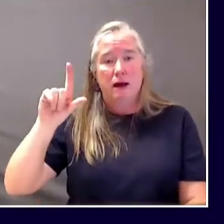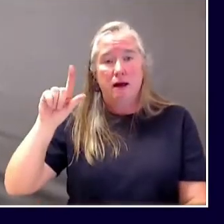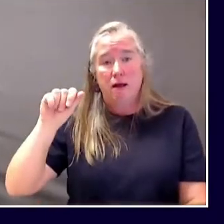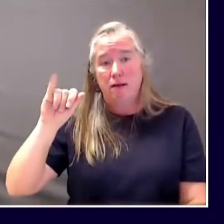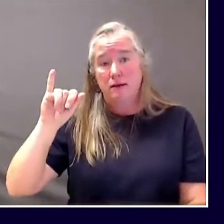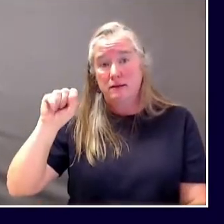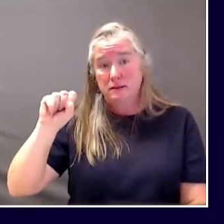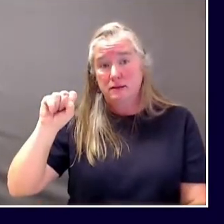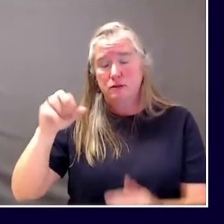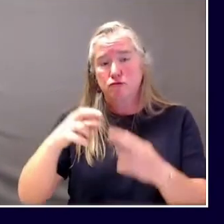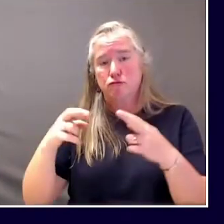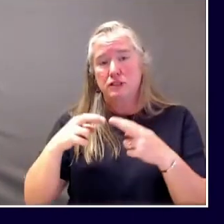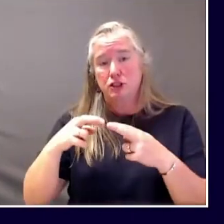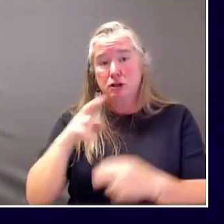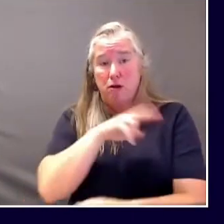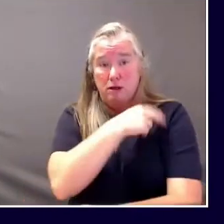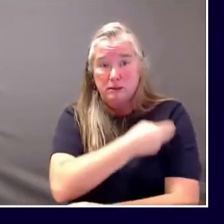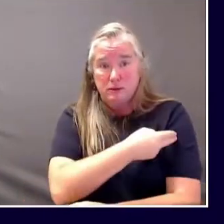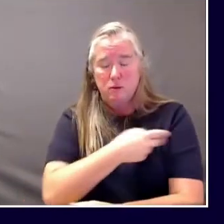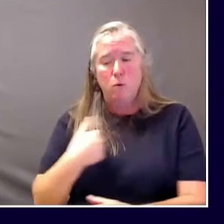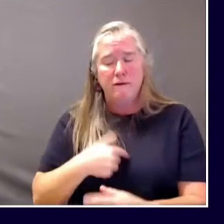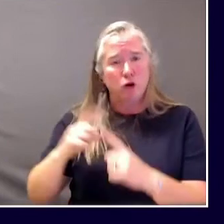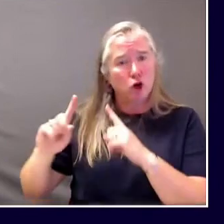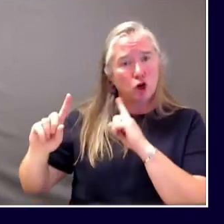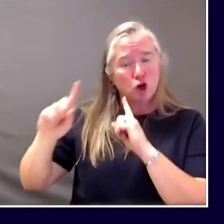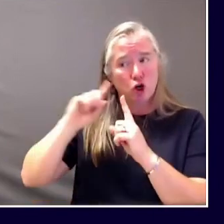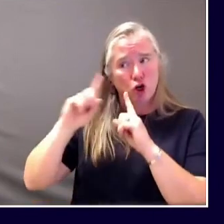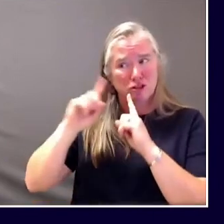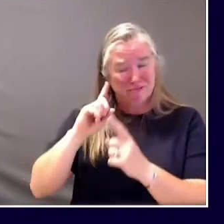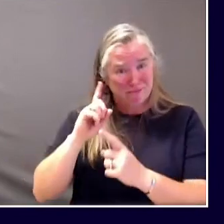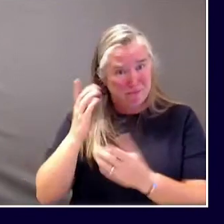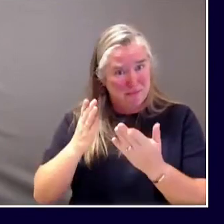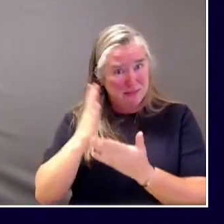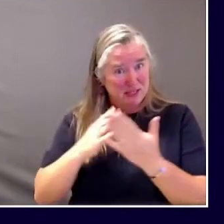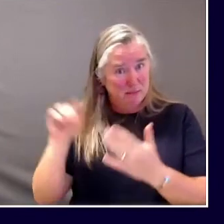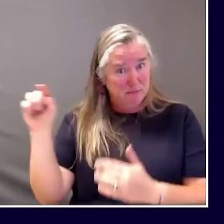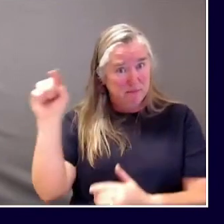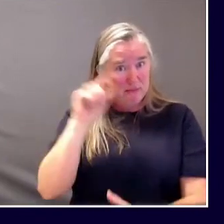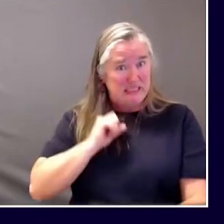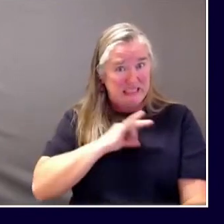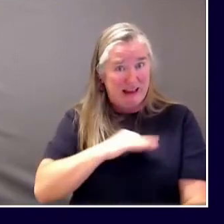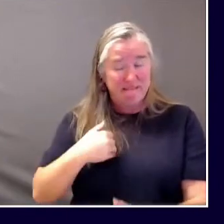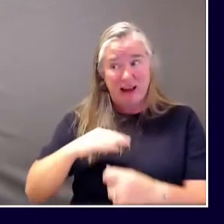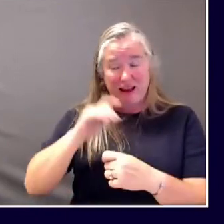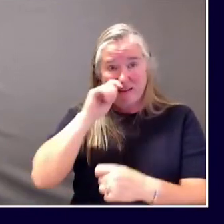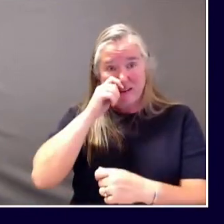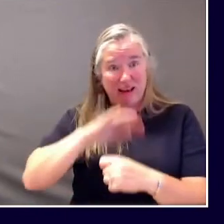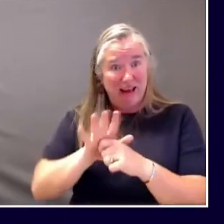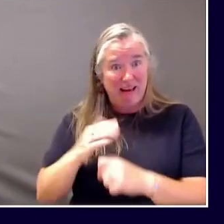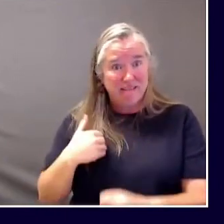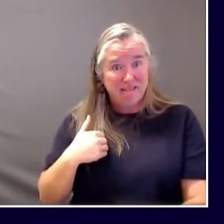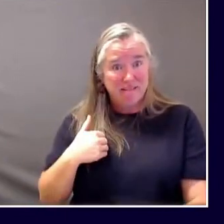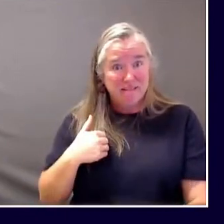have heard that there may be gaps there who